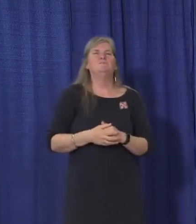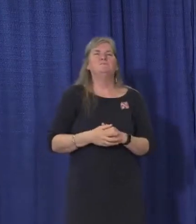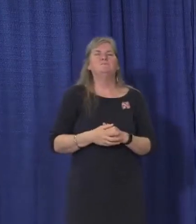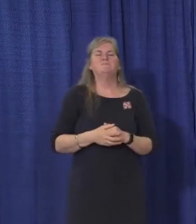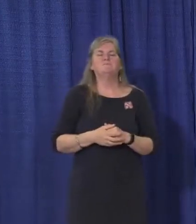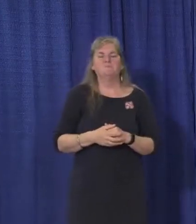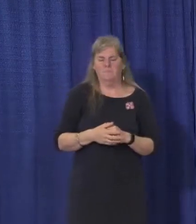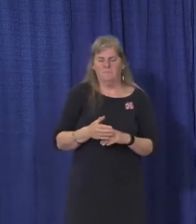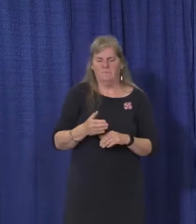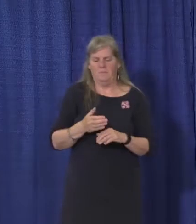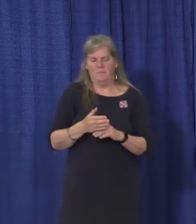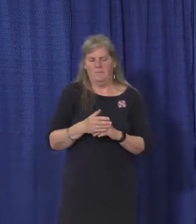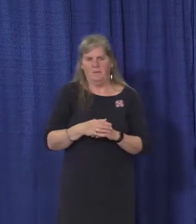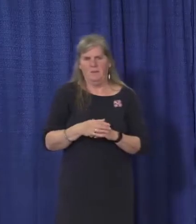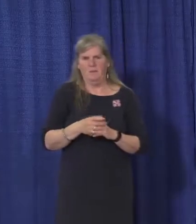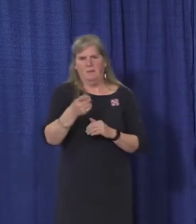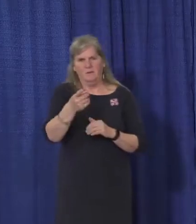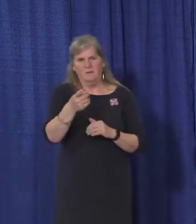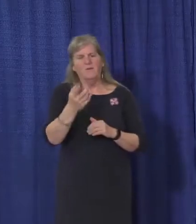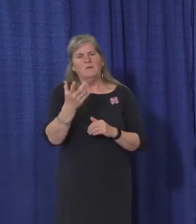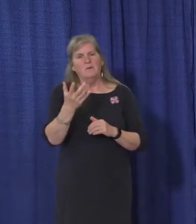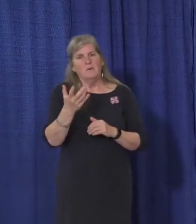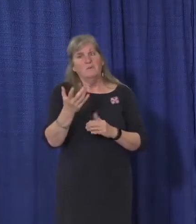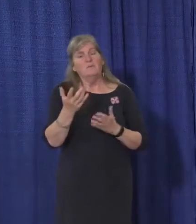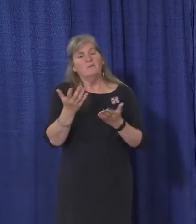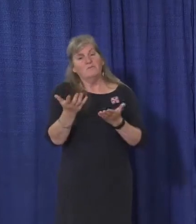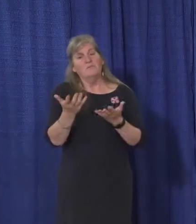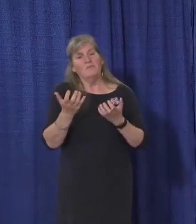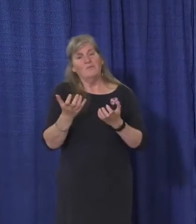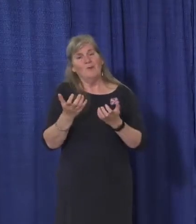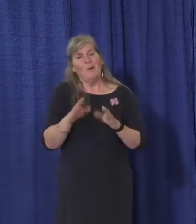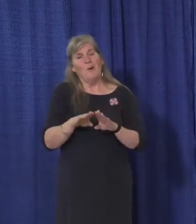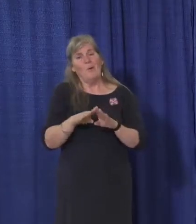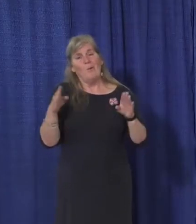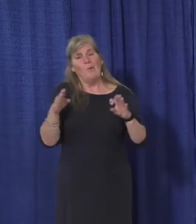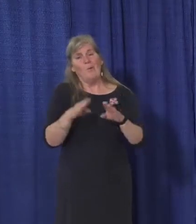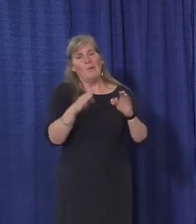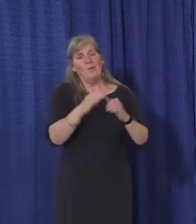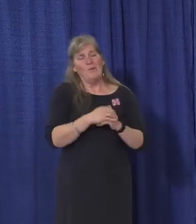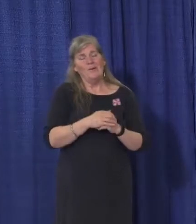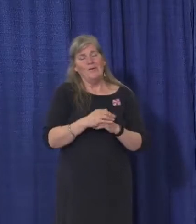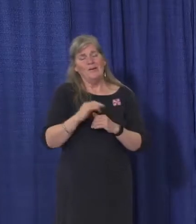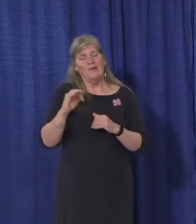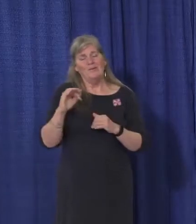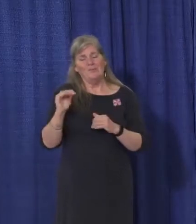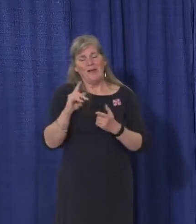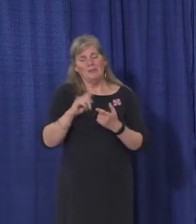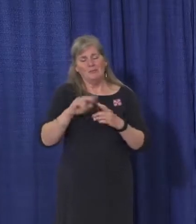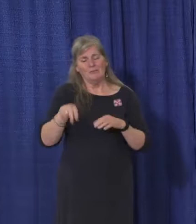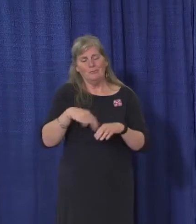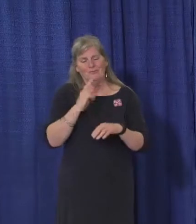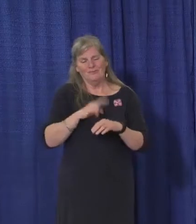Before I end I know many of you were itching for things to reopen and life to transition